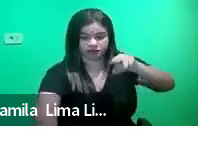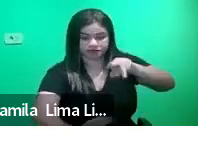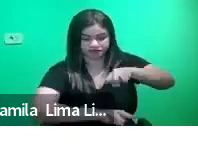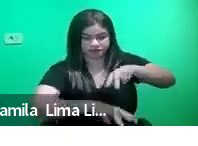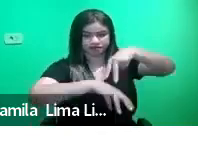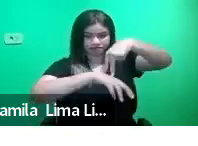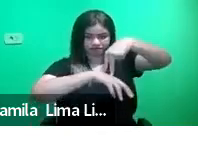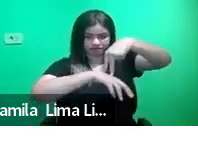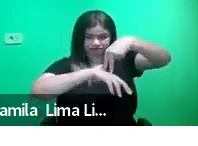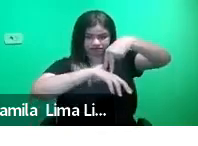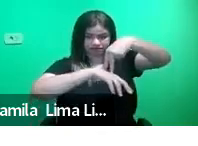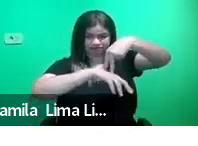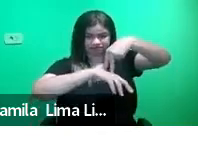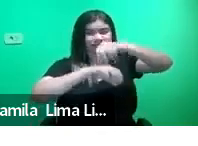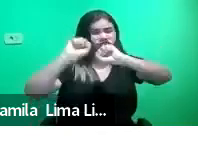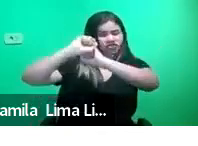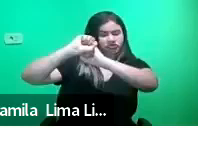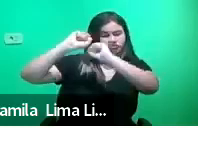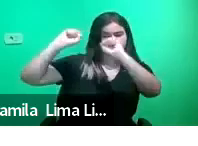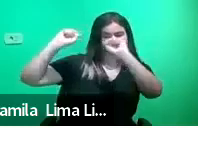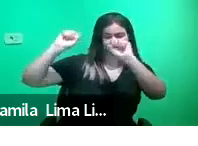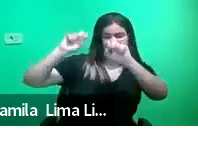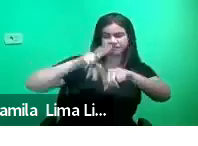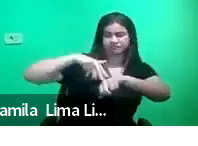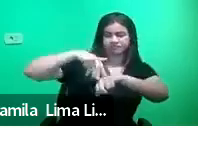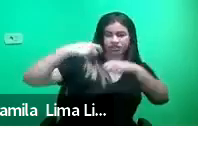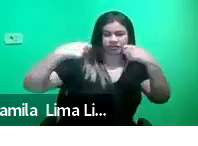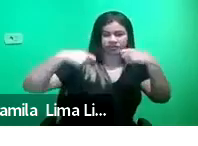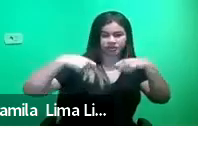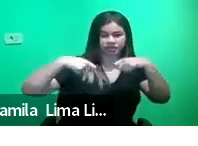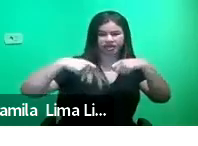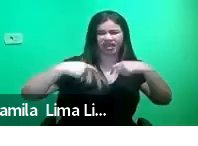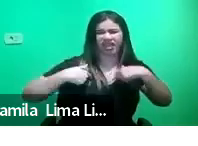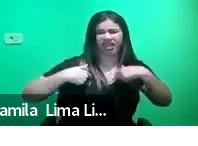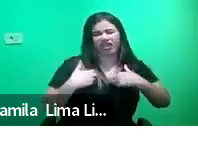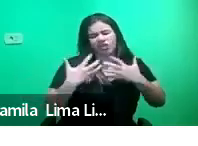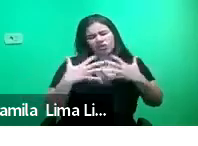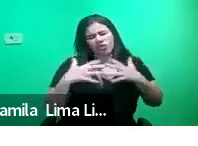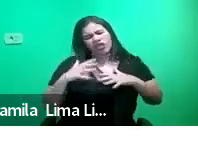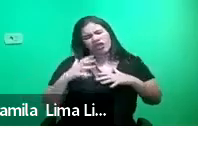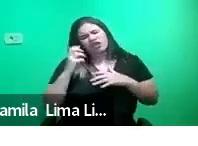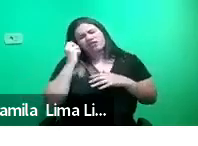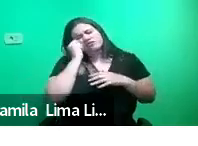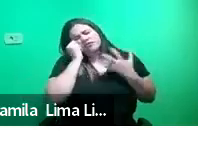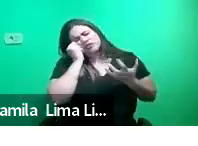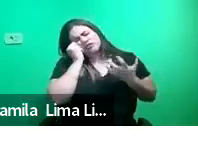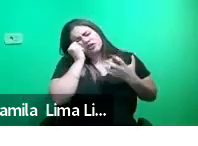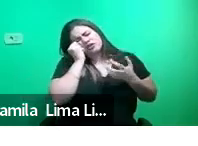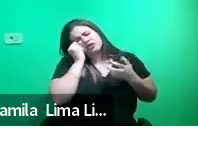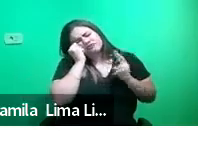the morning you don't want to get the morning you don't want to get up you've gotta make yourself get up somehow. You know You know you have to. so what